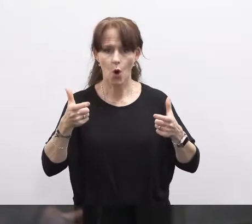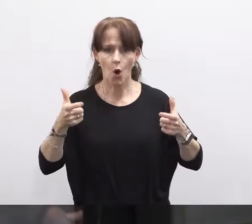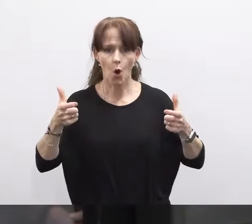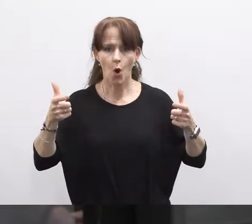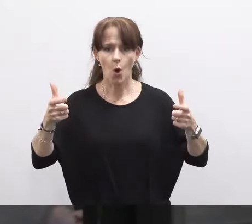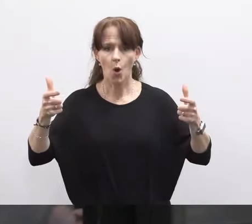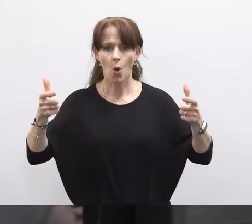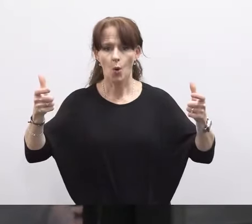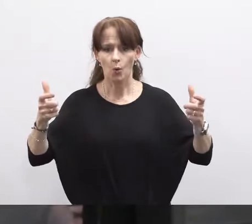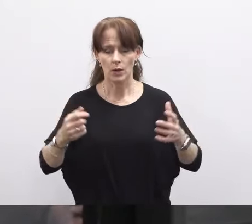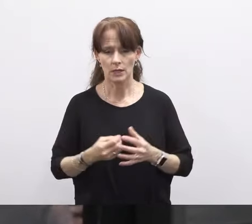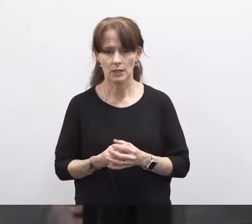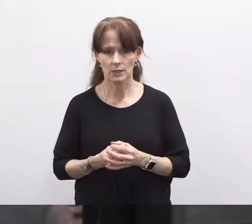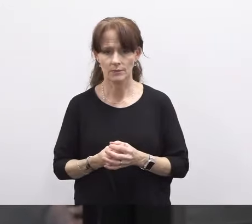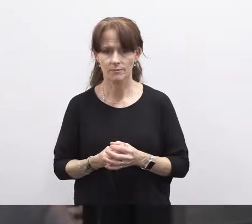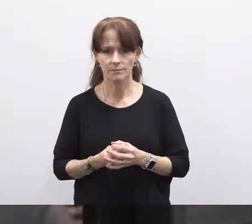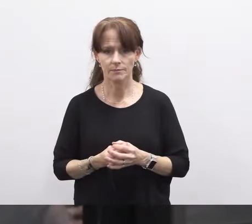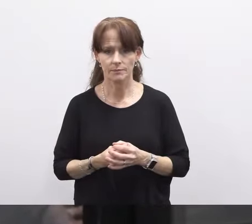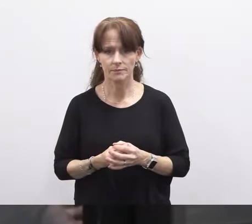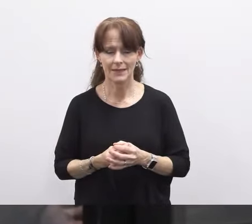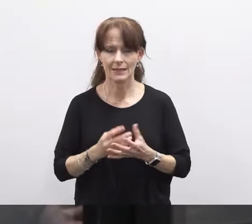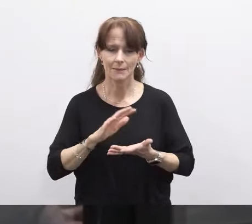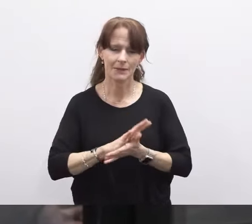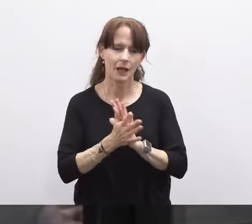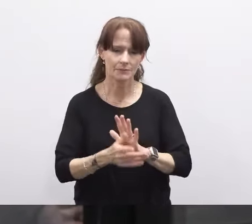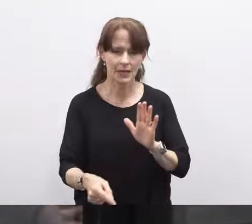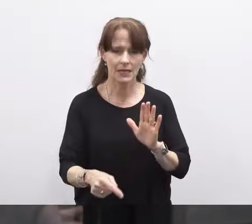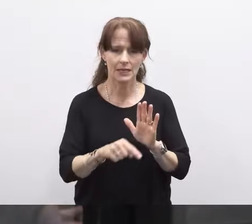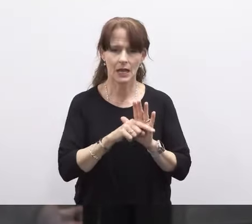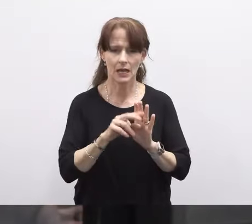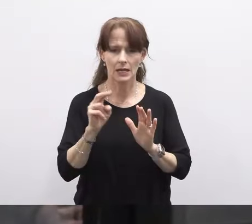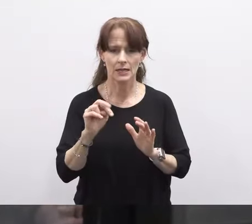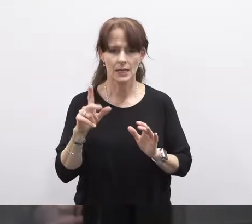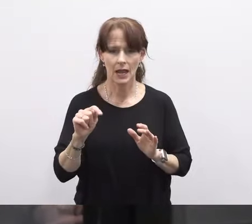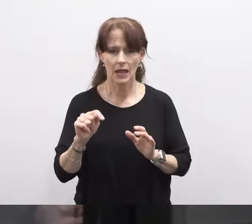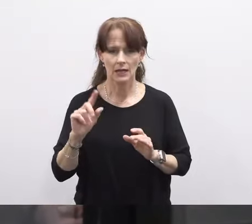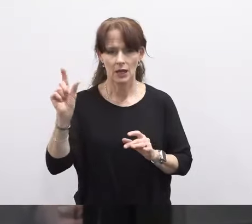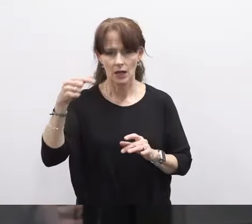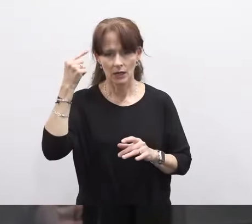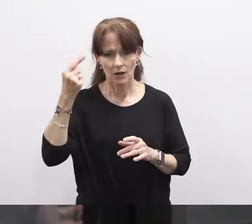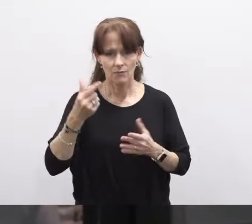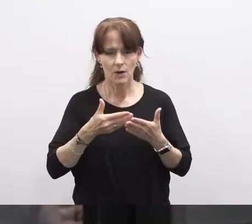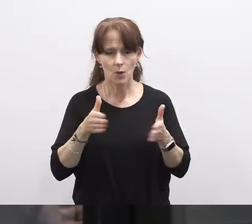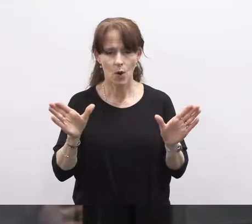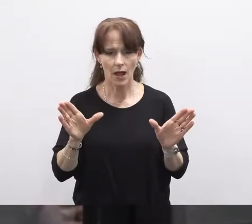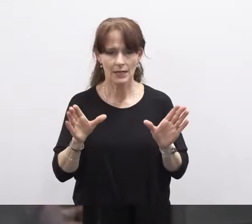And so that results in a negative net position on your government wide statements.